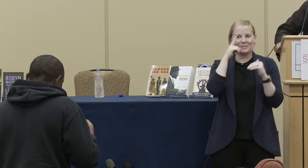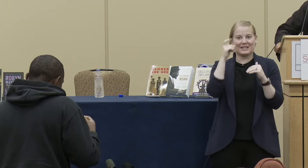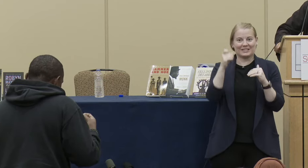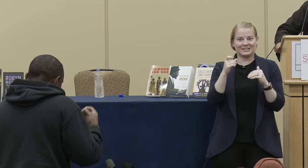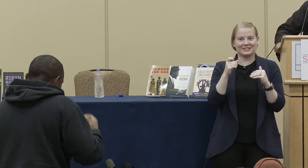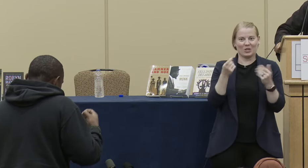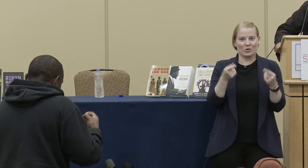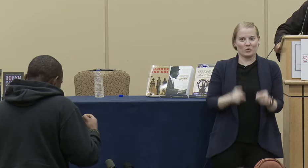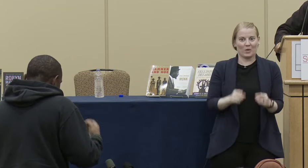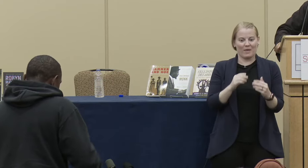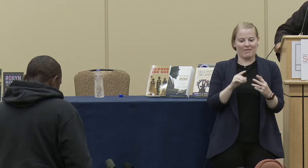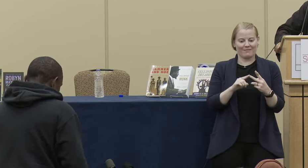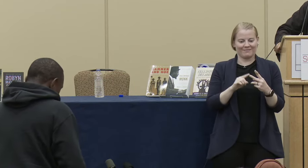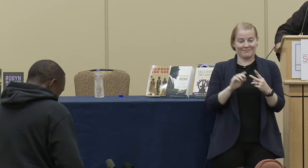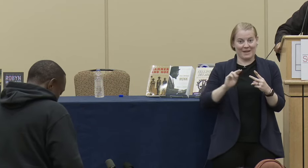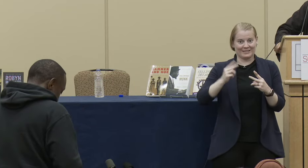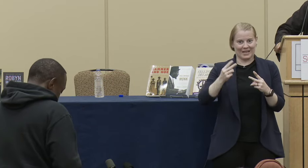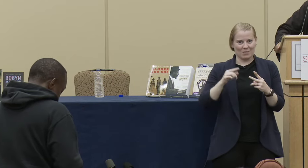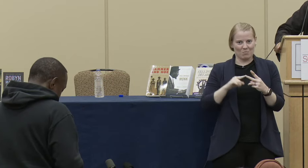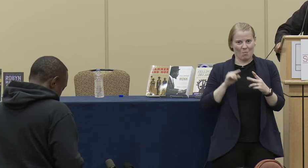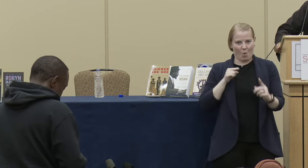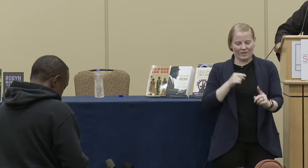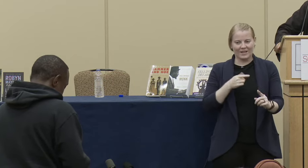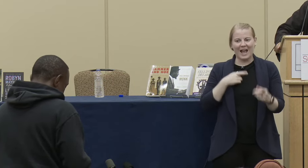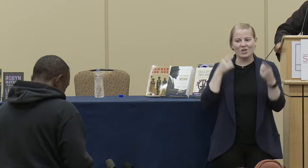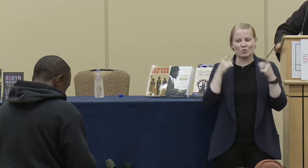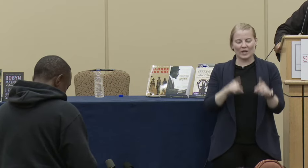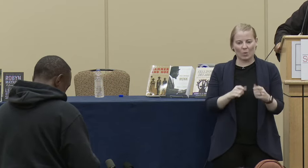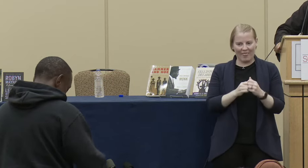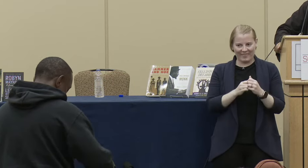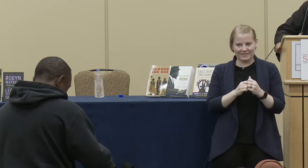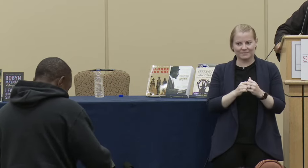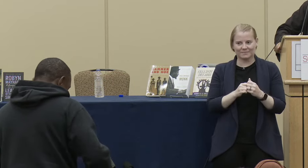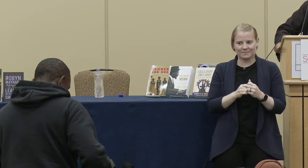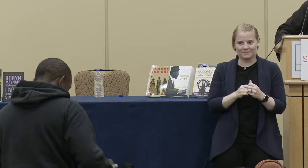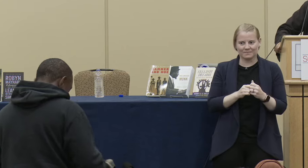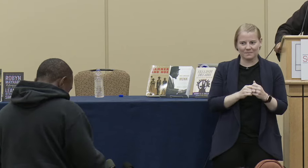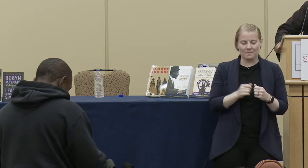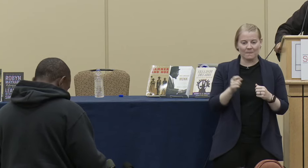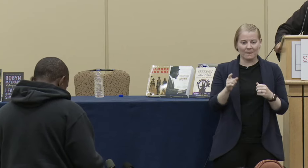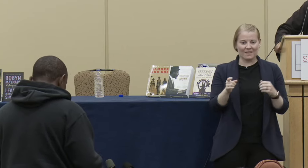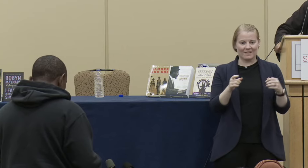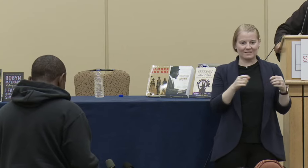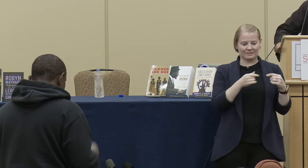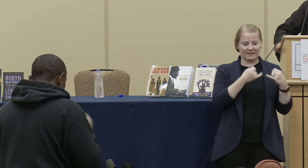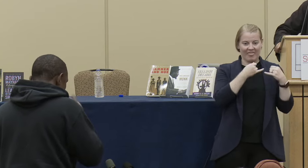because they agree with this second thing I'm about to say .